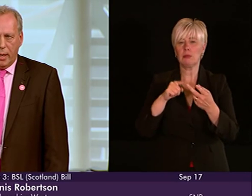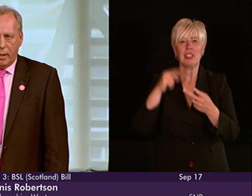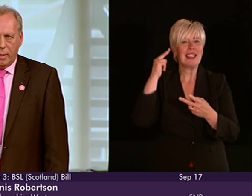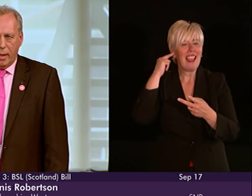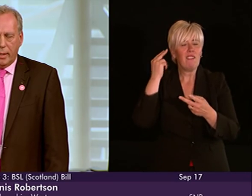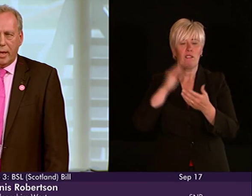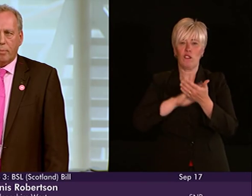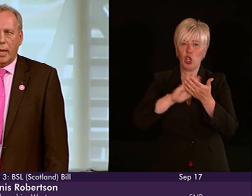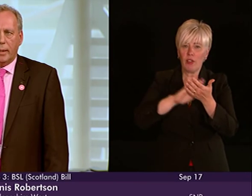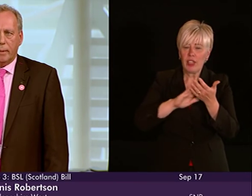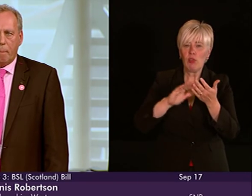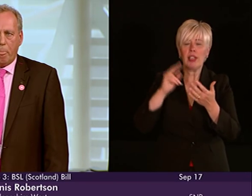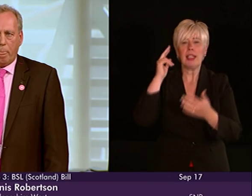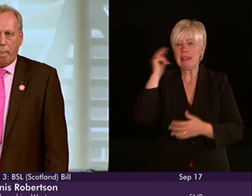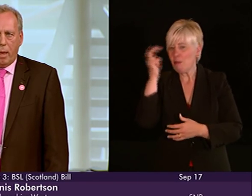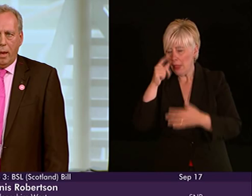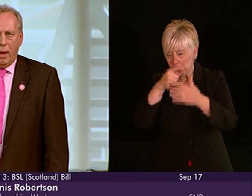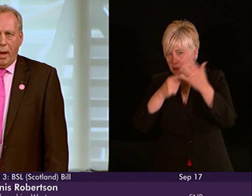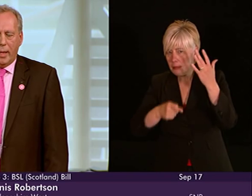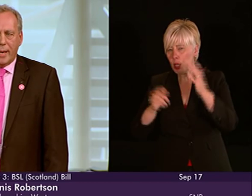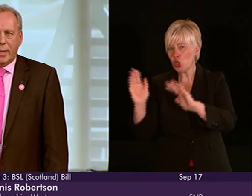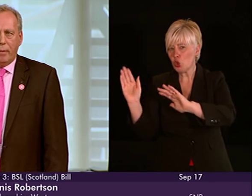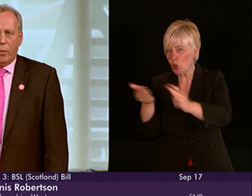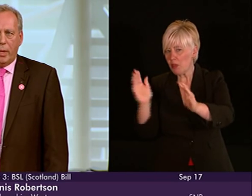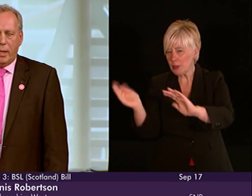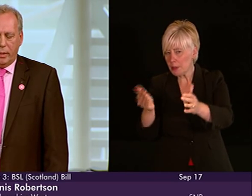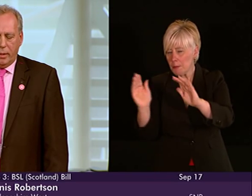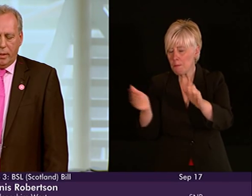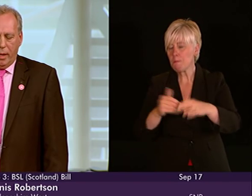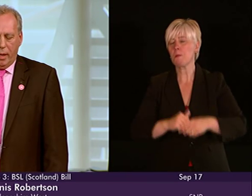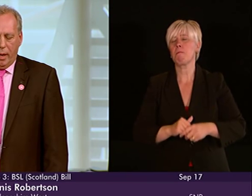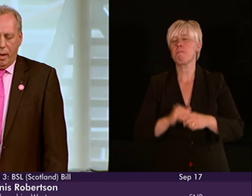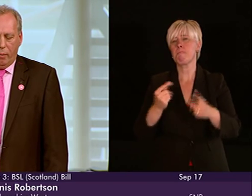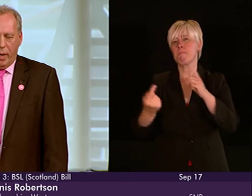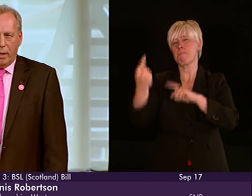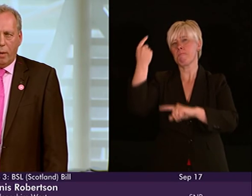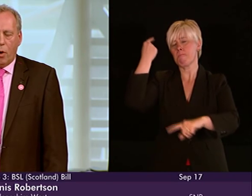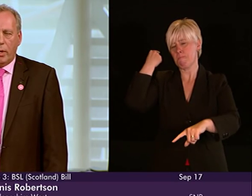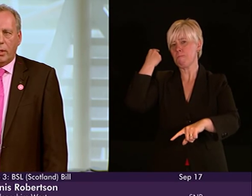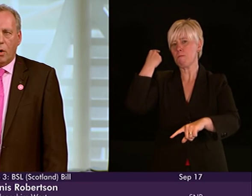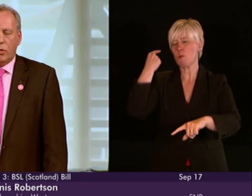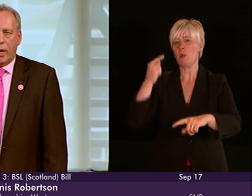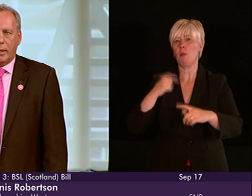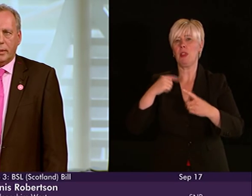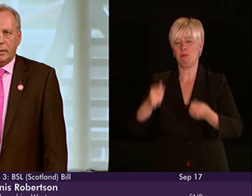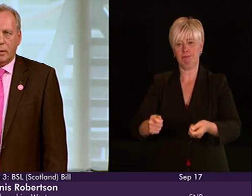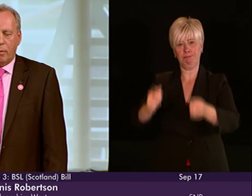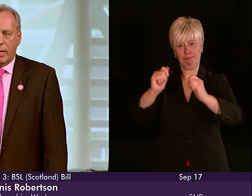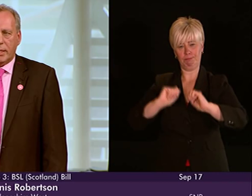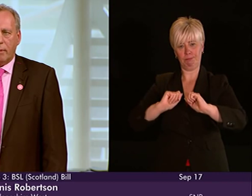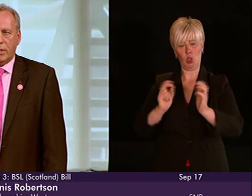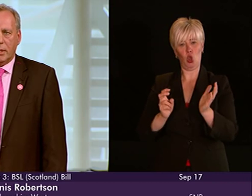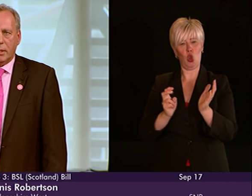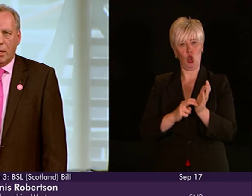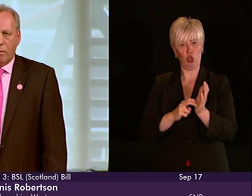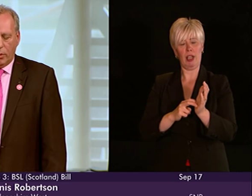hard of hearing and deafblind. When we were awarded the contract to provide services for